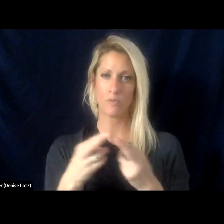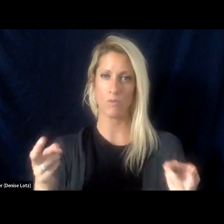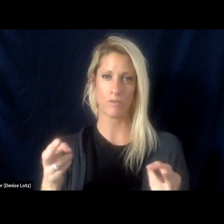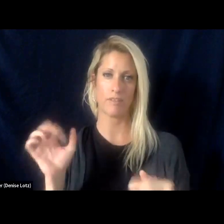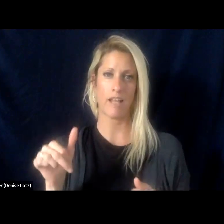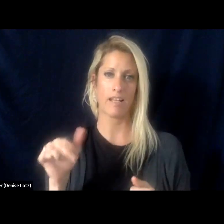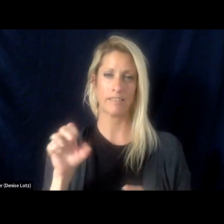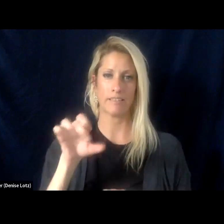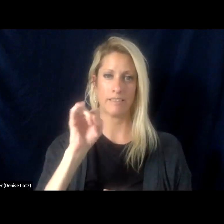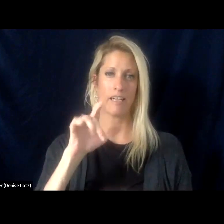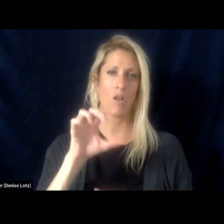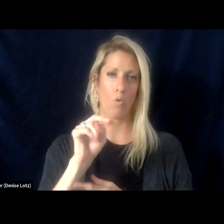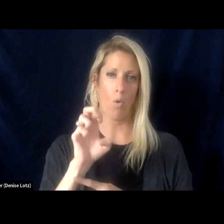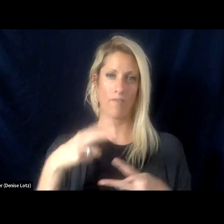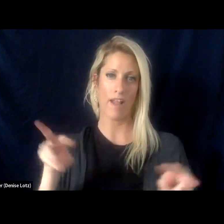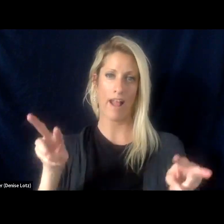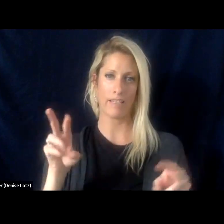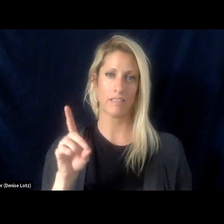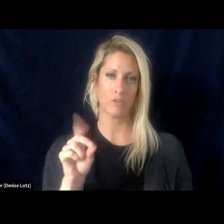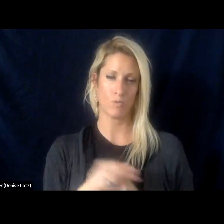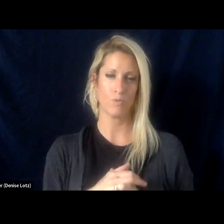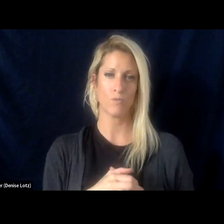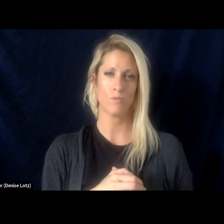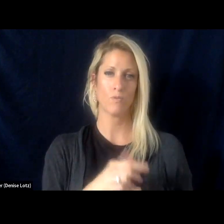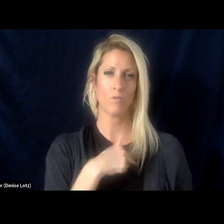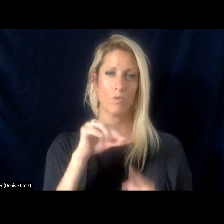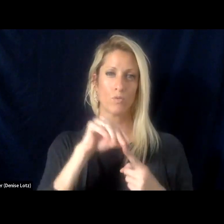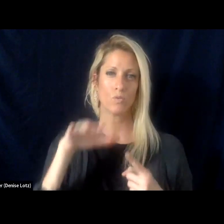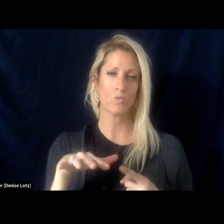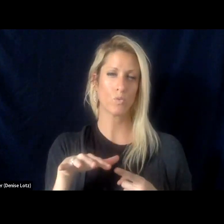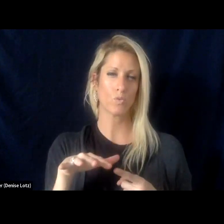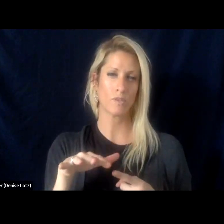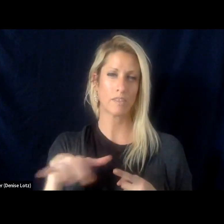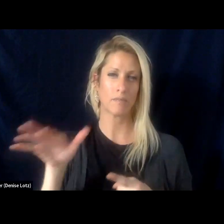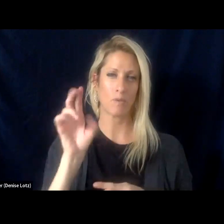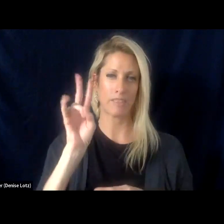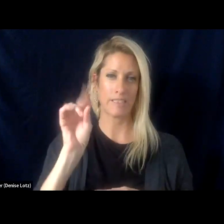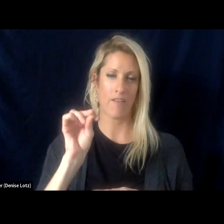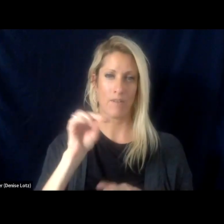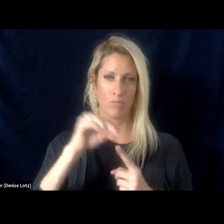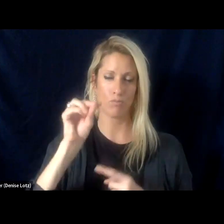Valley does. Our student population is about 70% Hispanic Latino, 65% socioeconomically